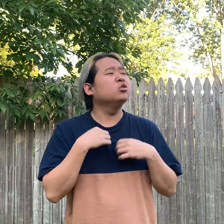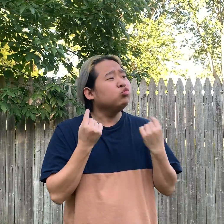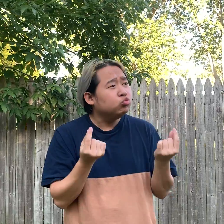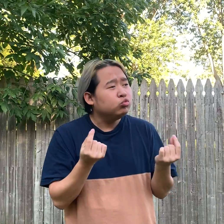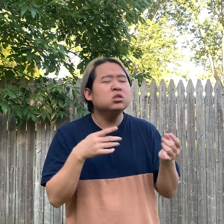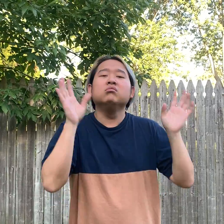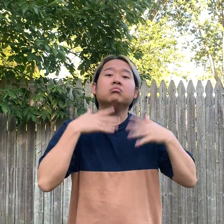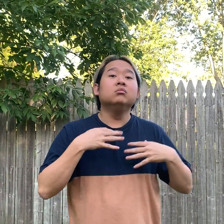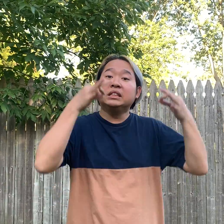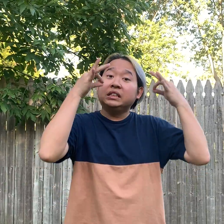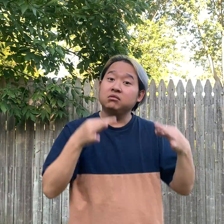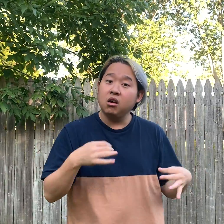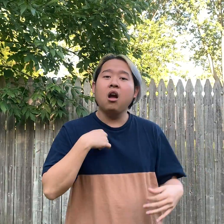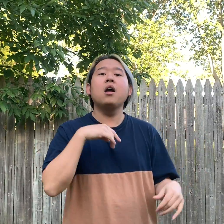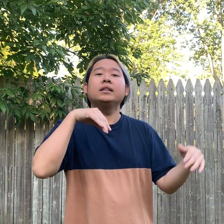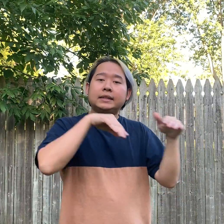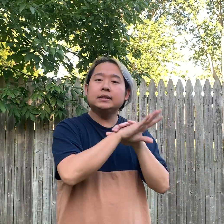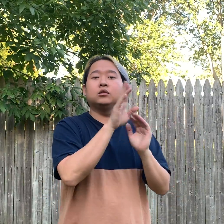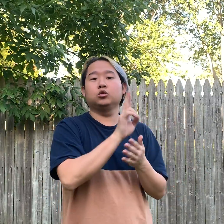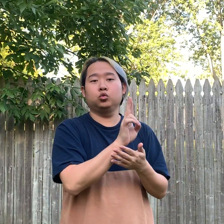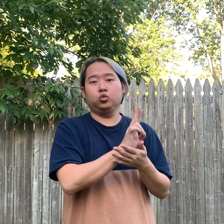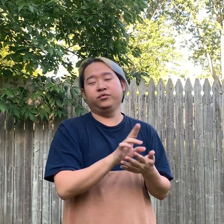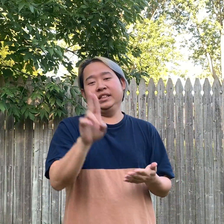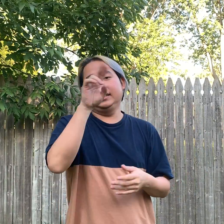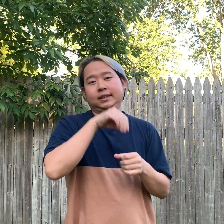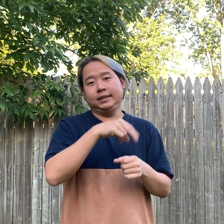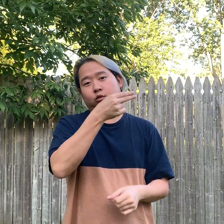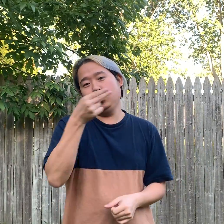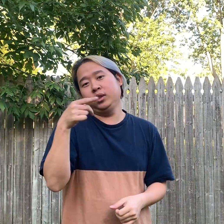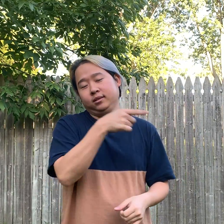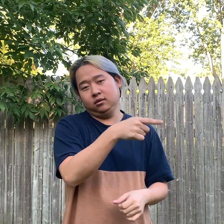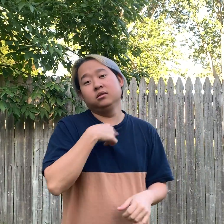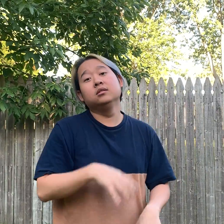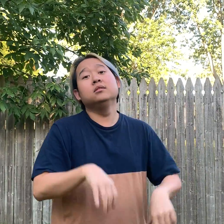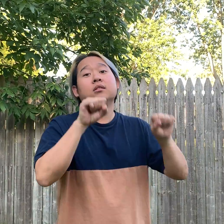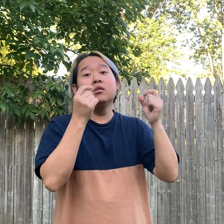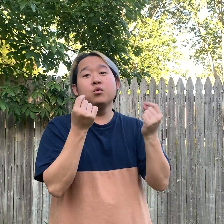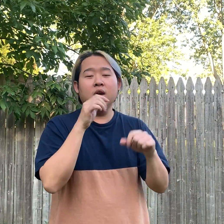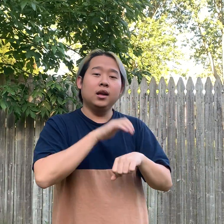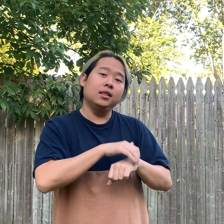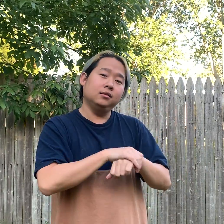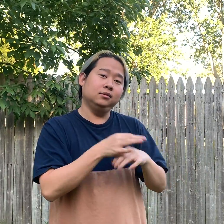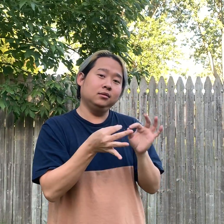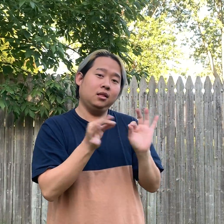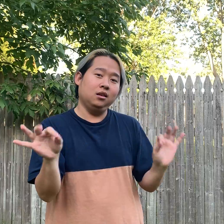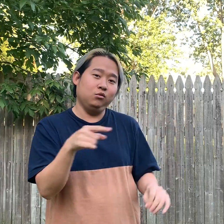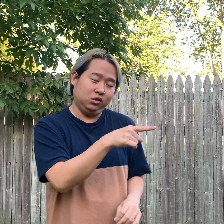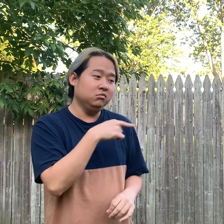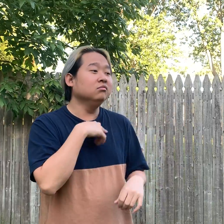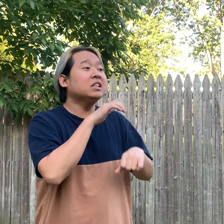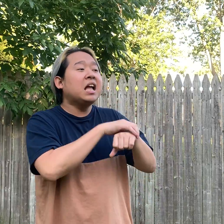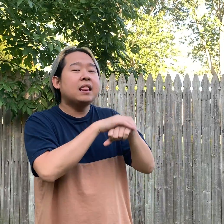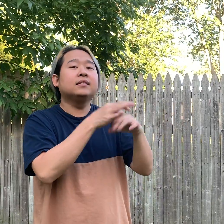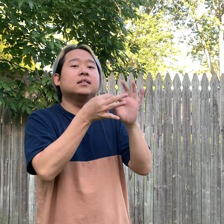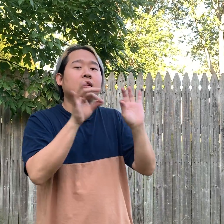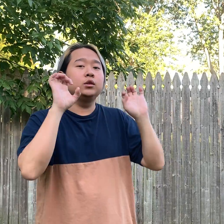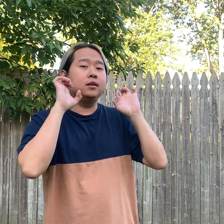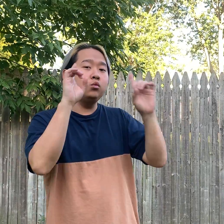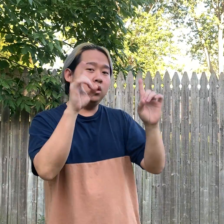It was at that point that I decided to enter a two-year university in Indonesia. I started by taking English language and education courses.